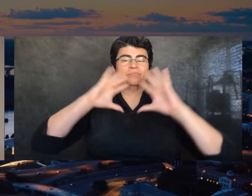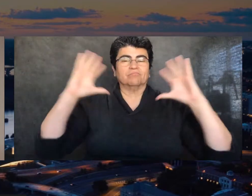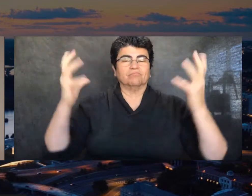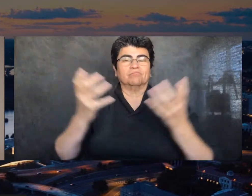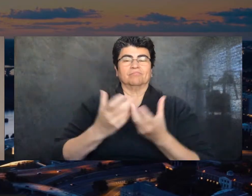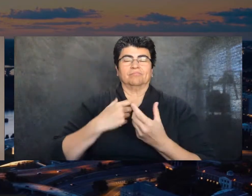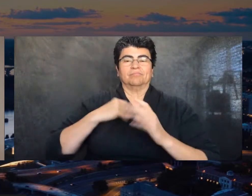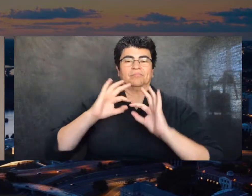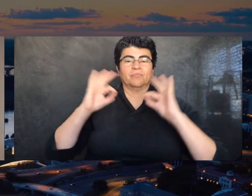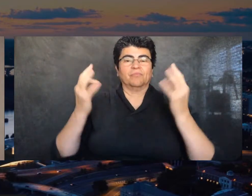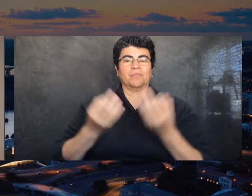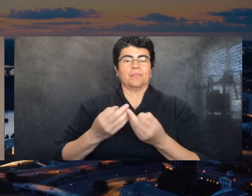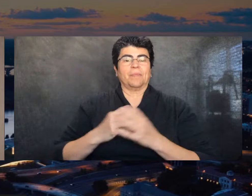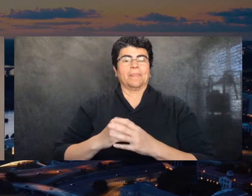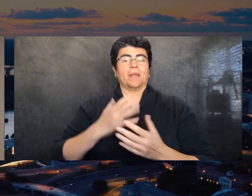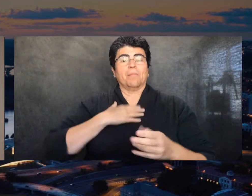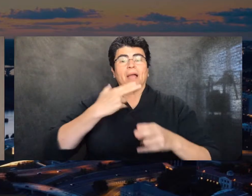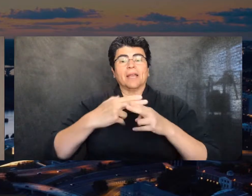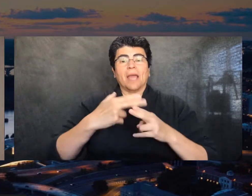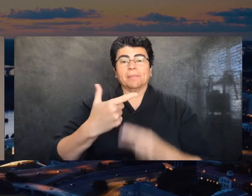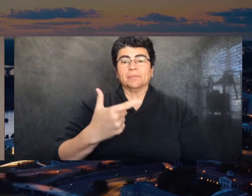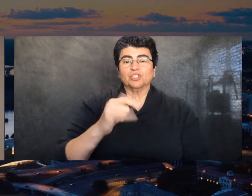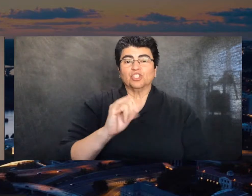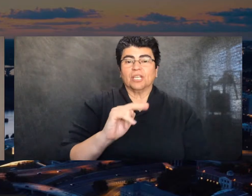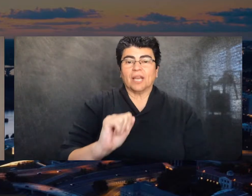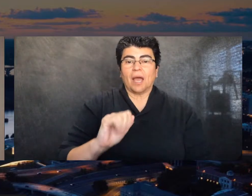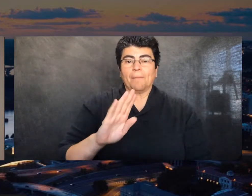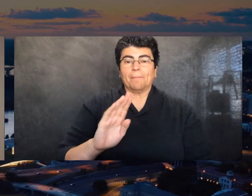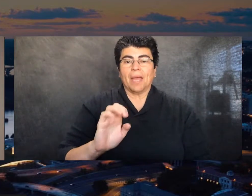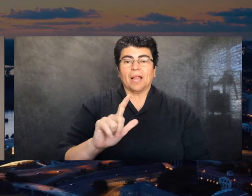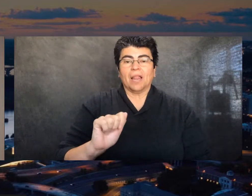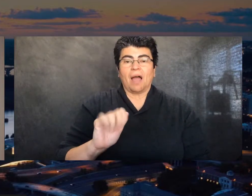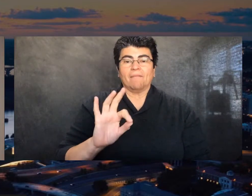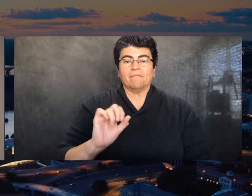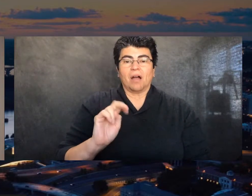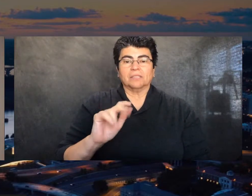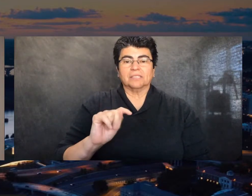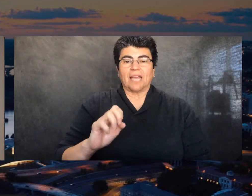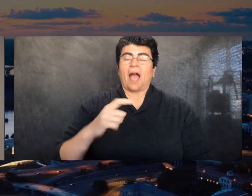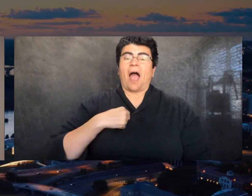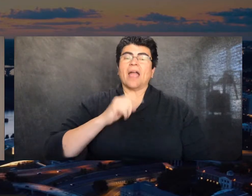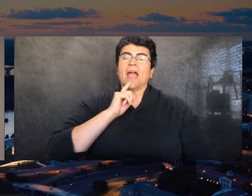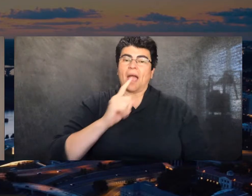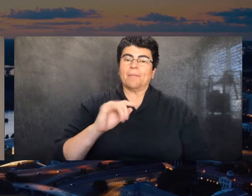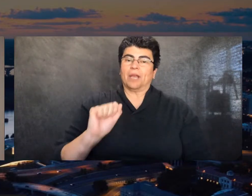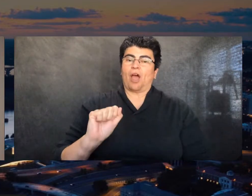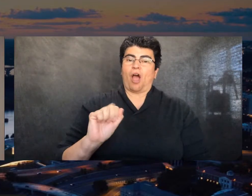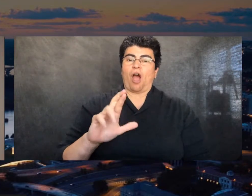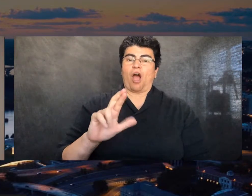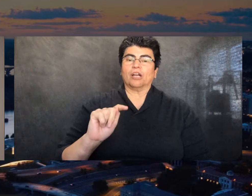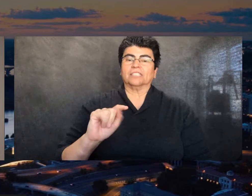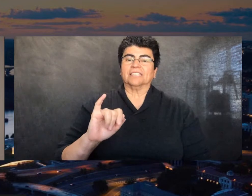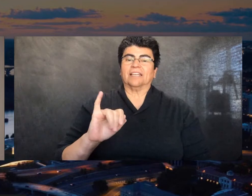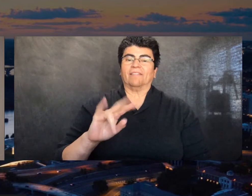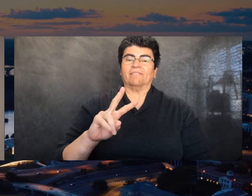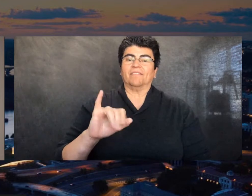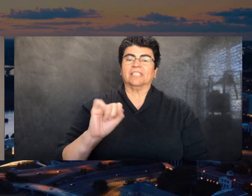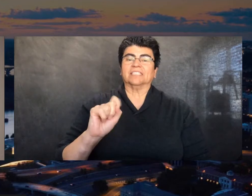My name is Gina Belafonte, and I am an artivist and executive director of sankova.org.